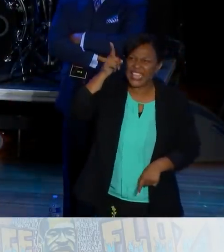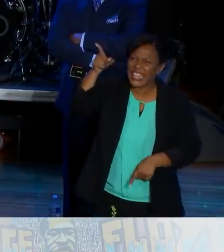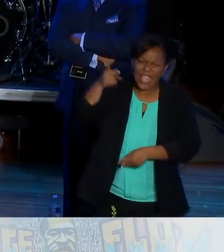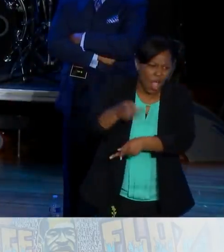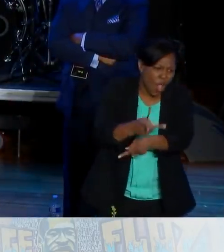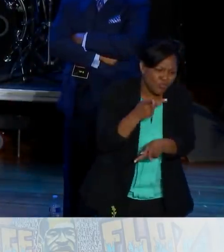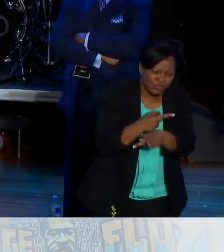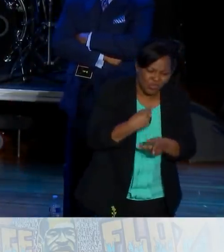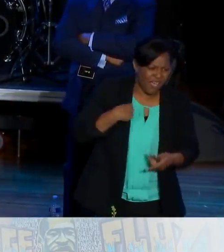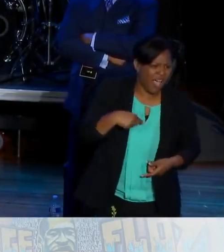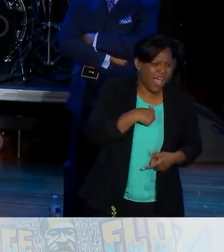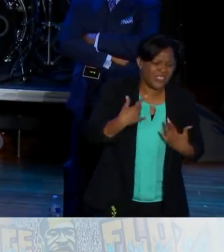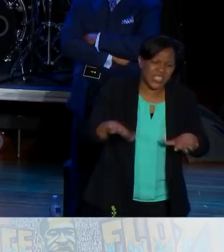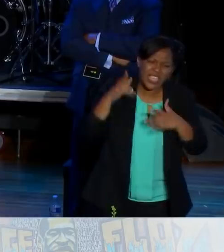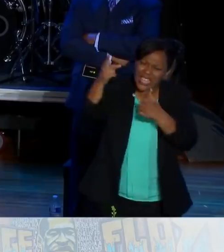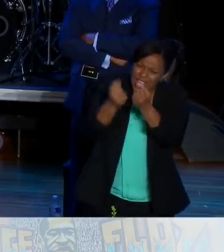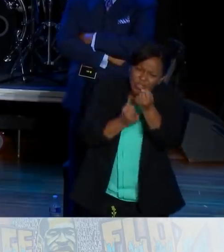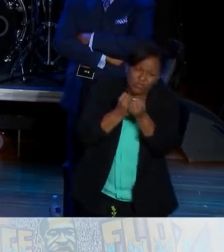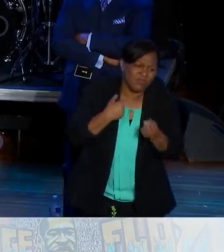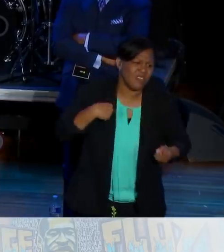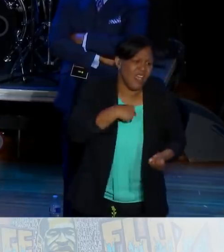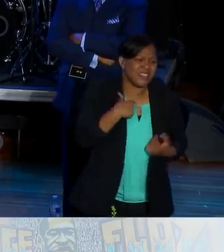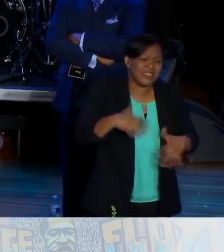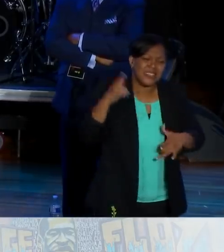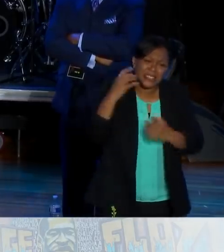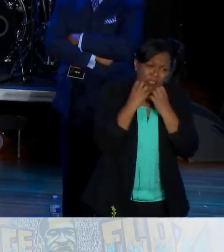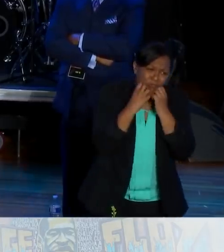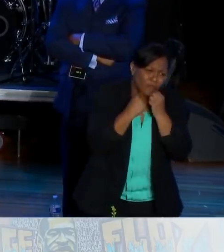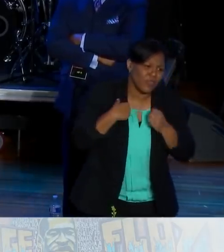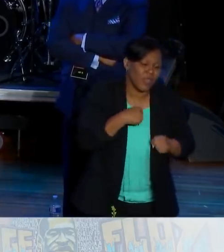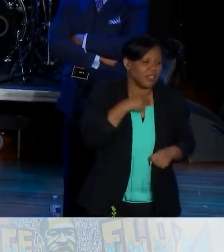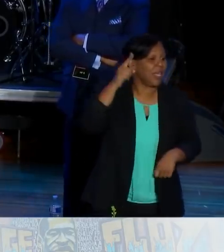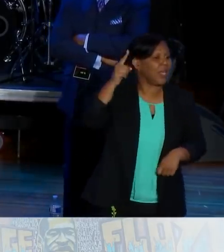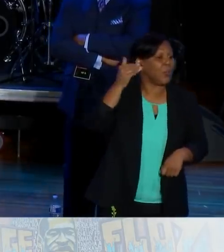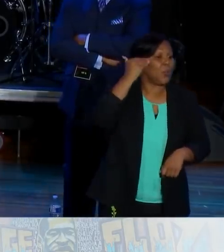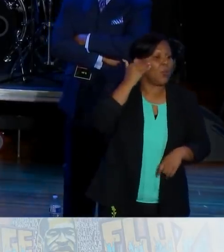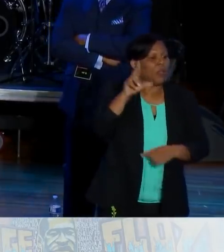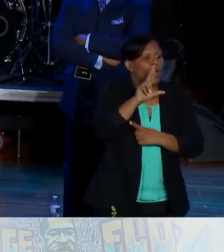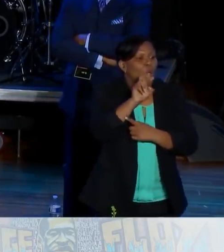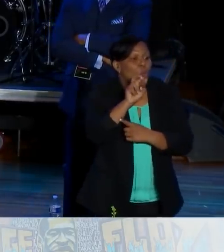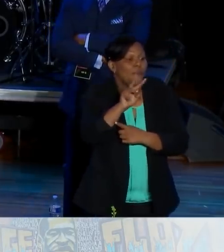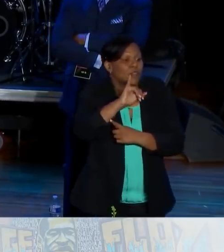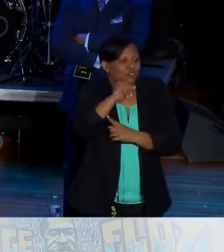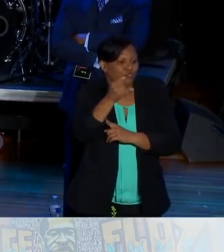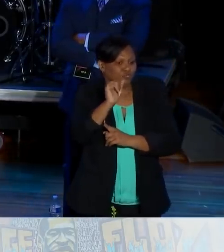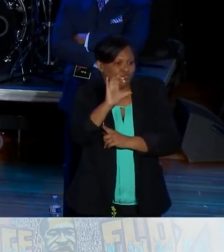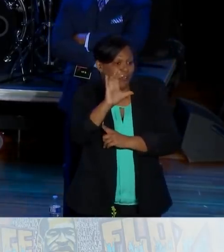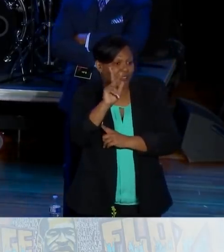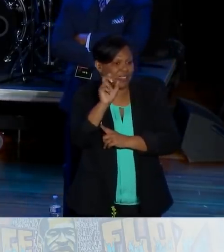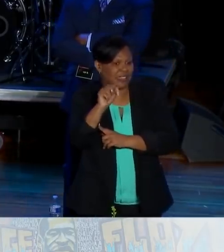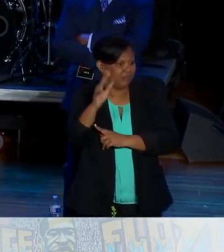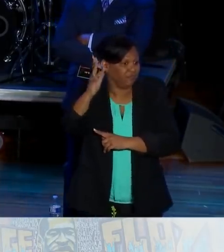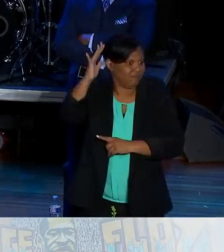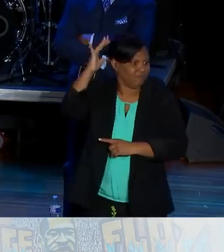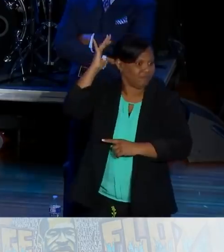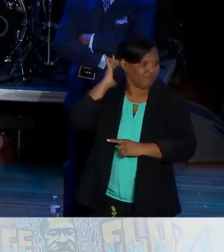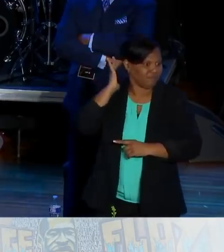IF WE STAND UP, HE'LL HOLD US UP. AS WE LEAVE HERE TODAY, I SAY